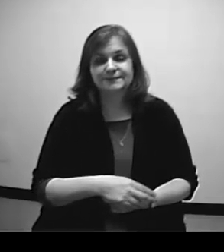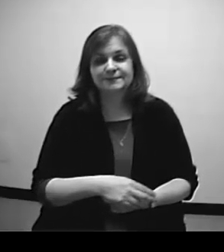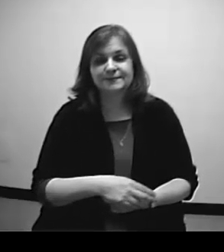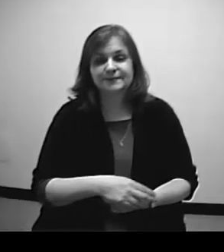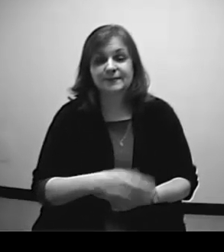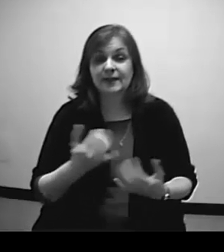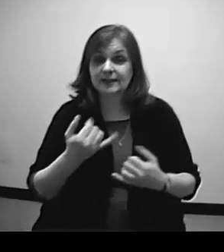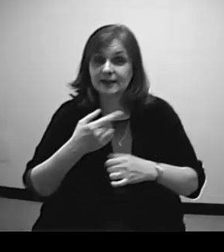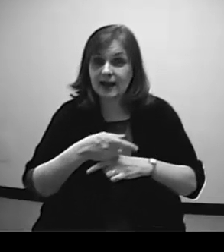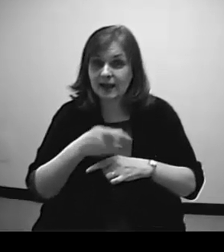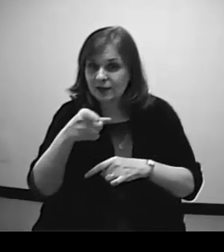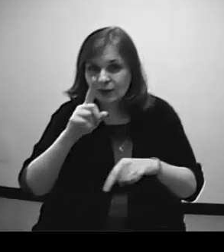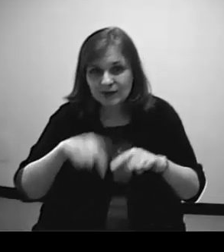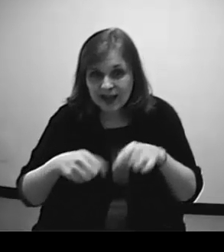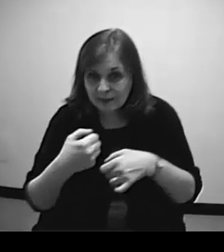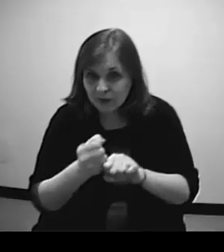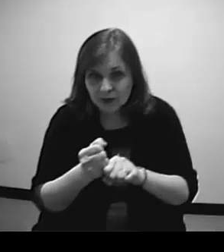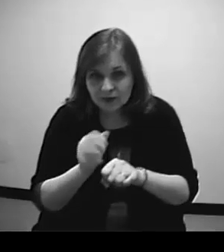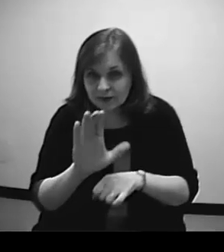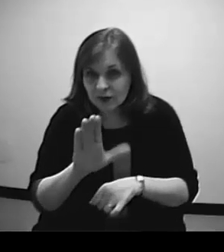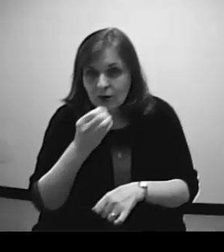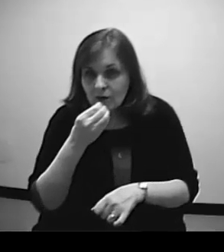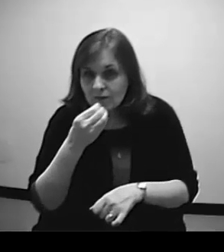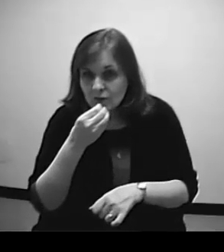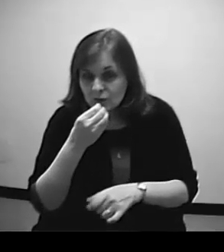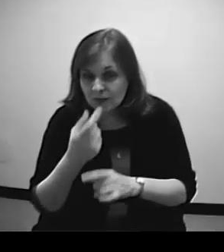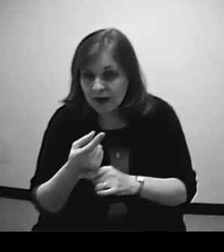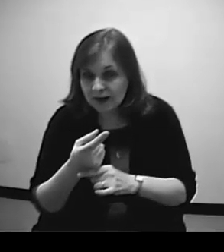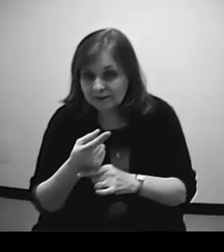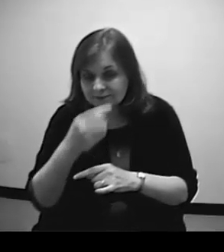today you can't produce your own food!!